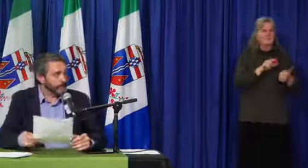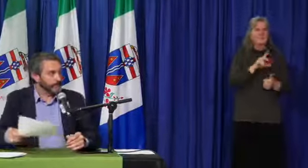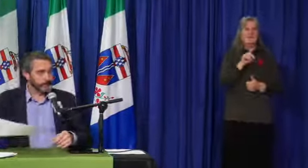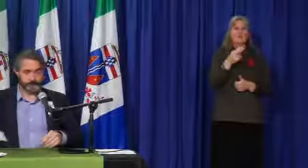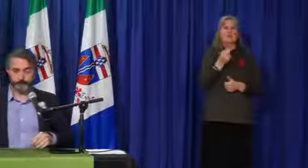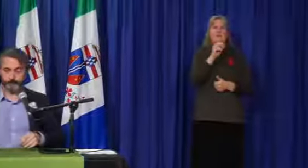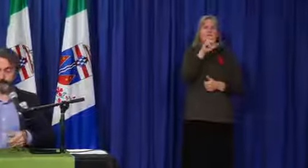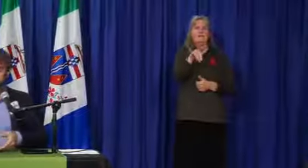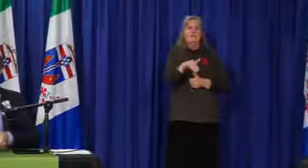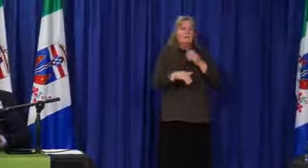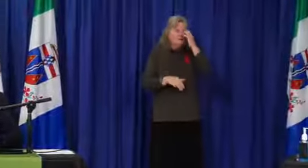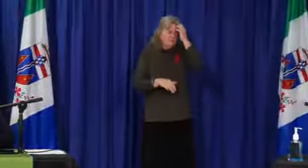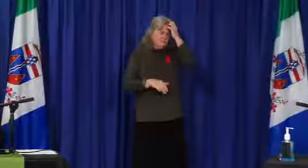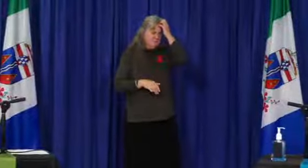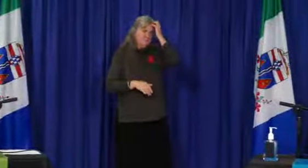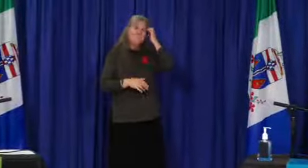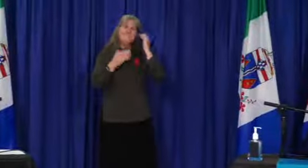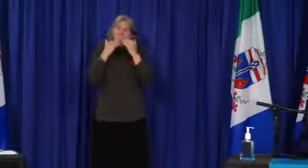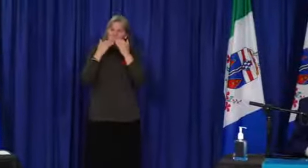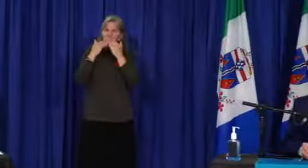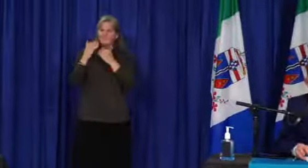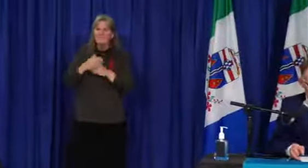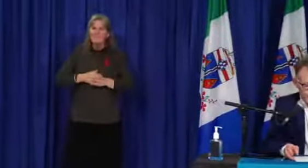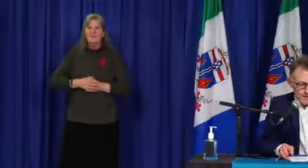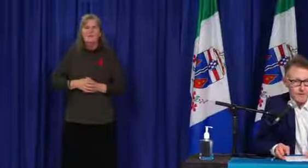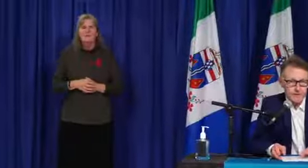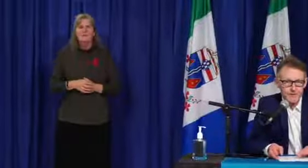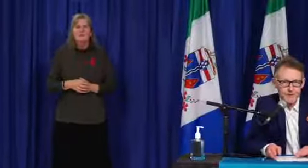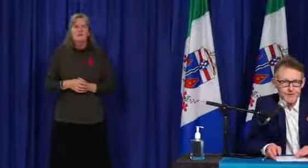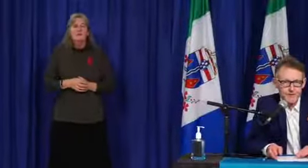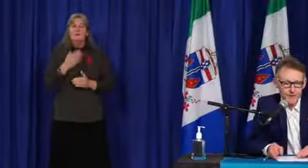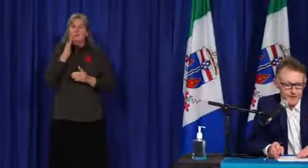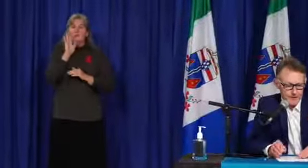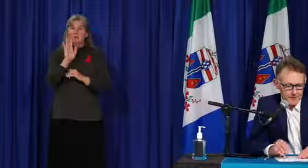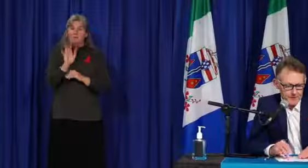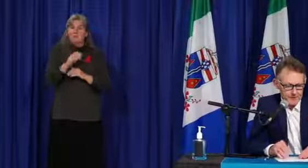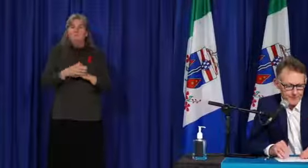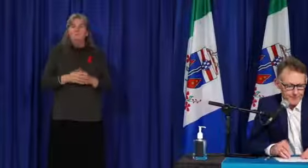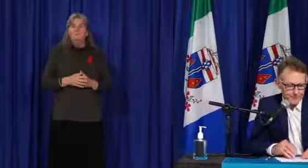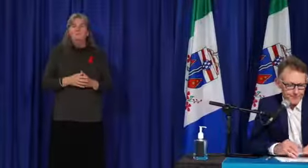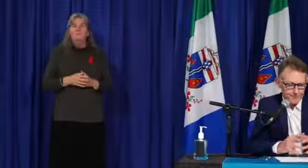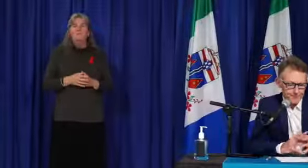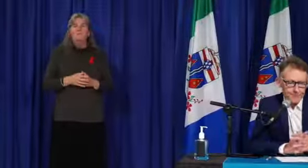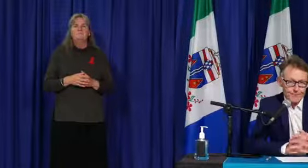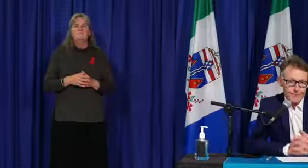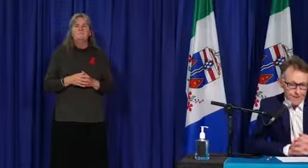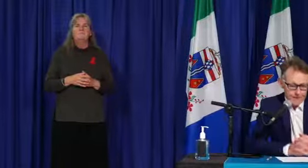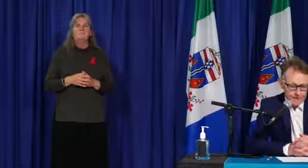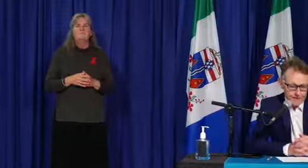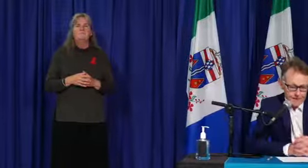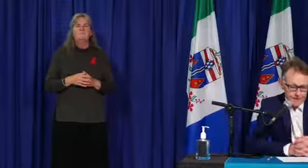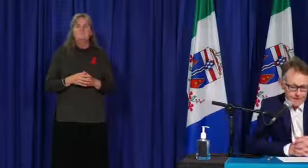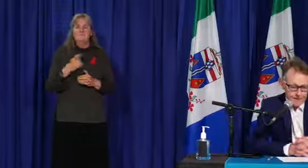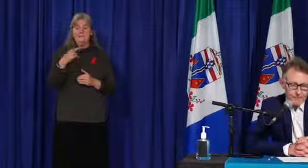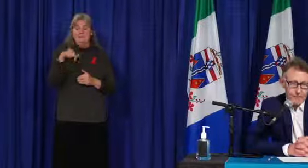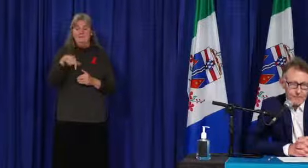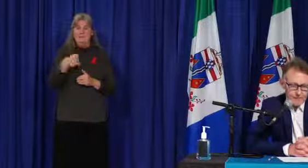be maintained. These gatherings when they involve members outside of your social bubble do, though, mean